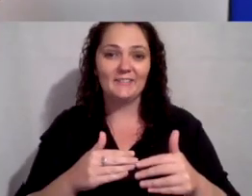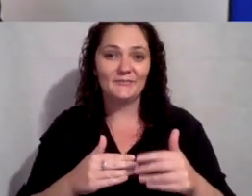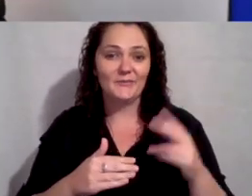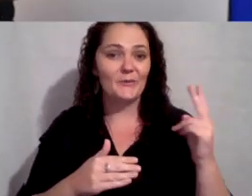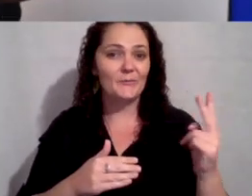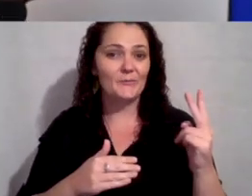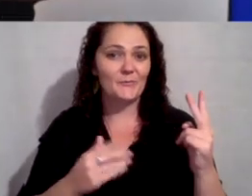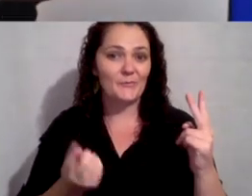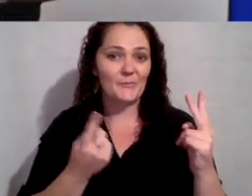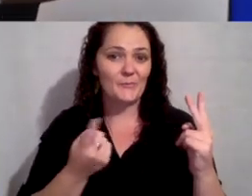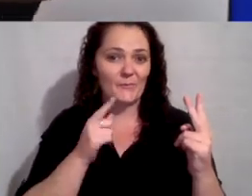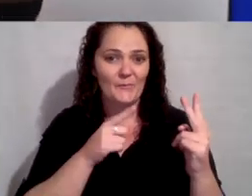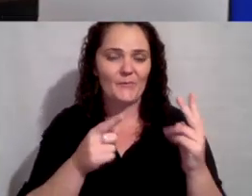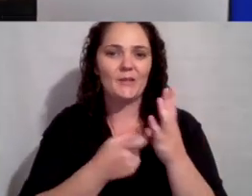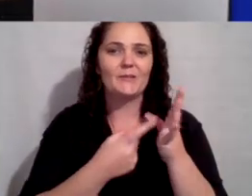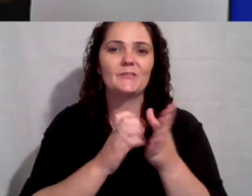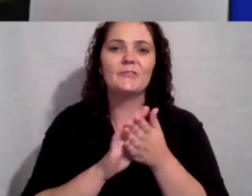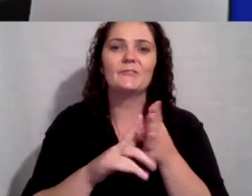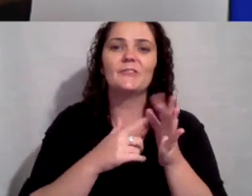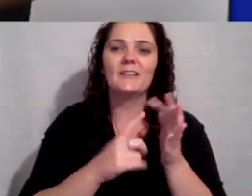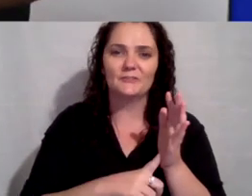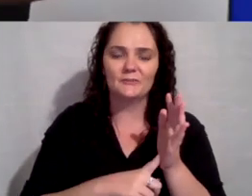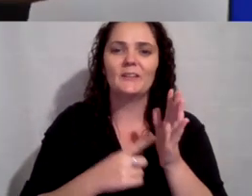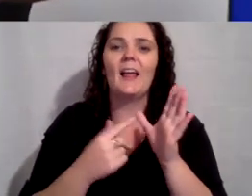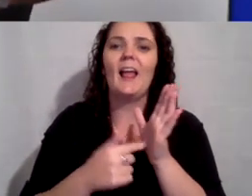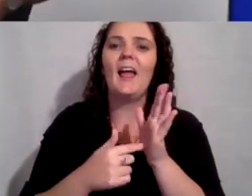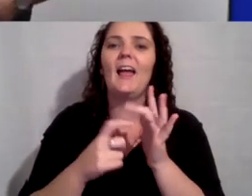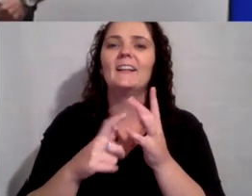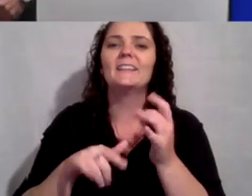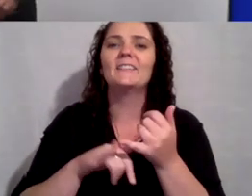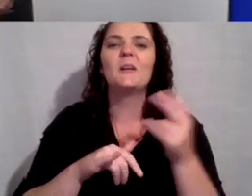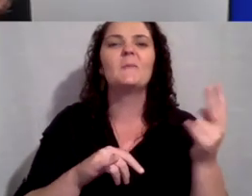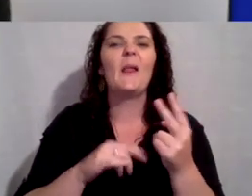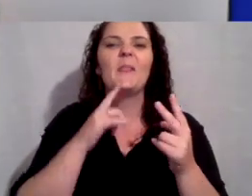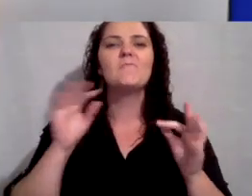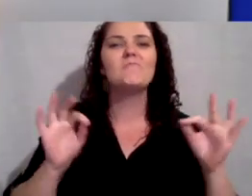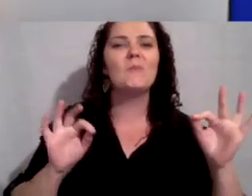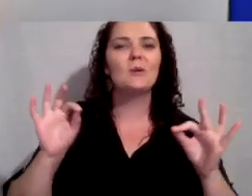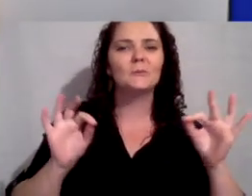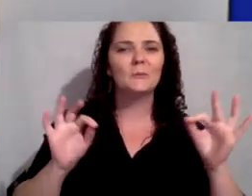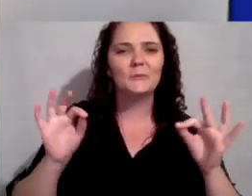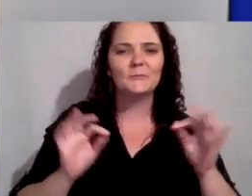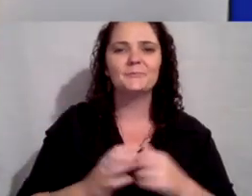reintroduce the rest of our team here for this evening. This is Rachel and Atticus and they're going to be modelling for us tonight.